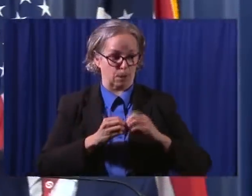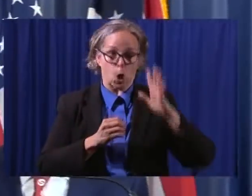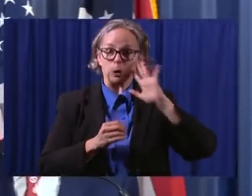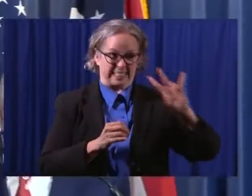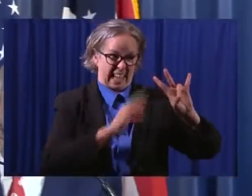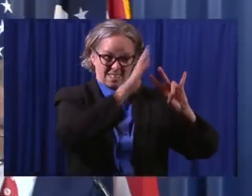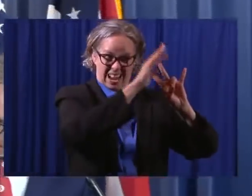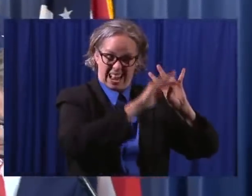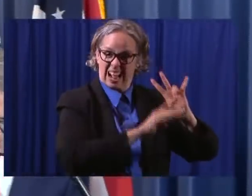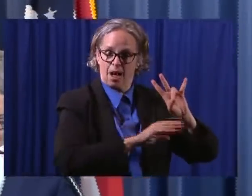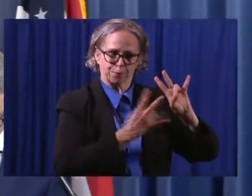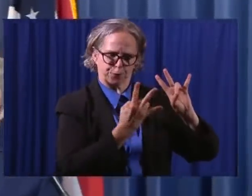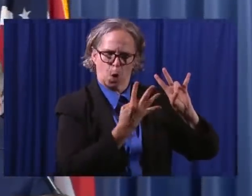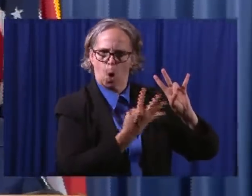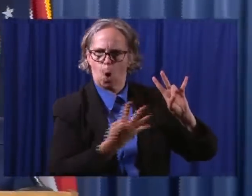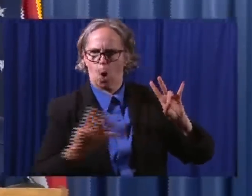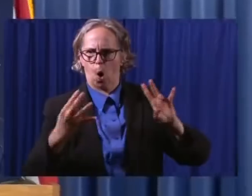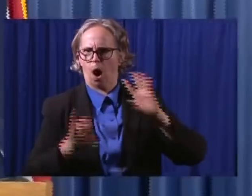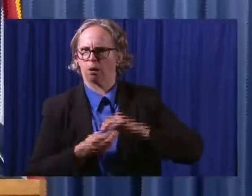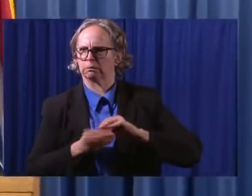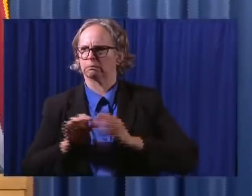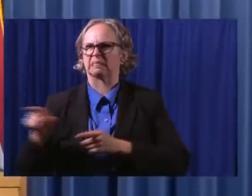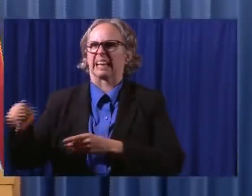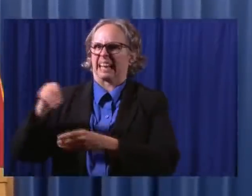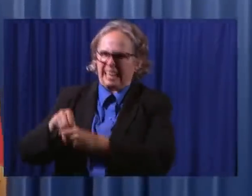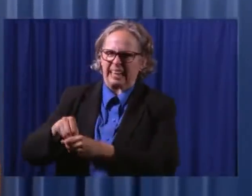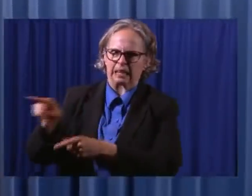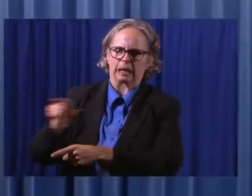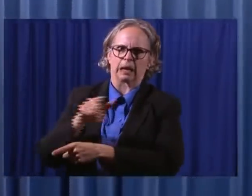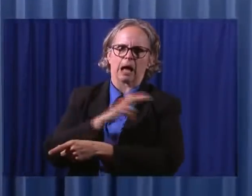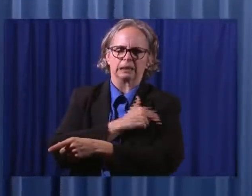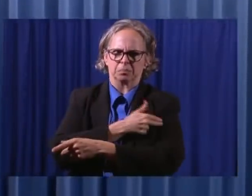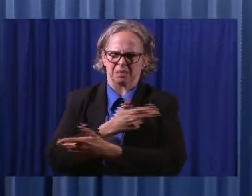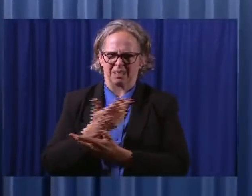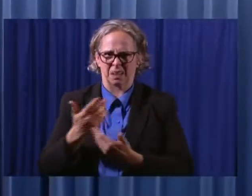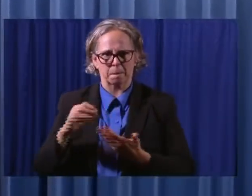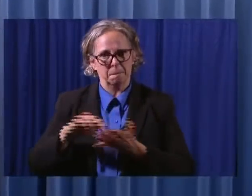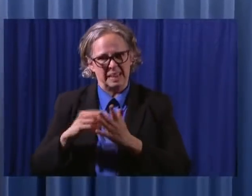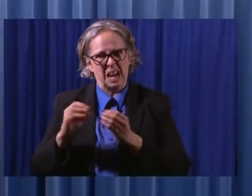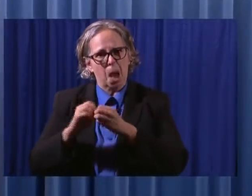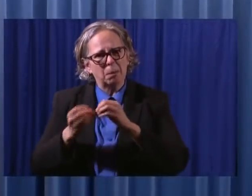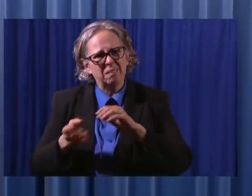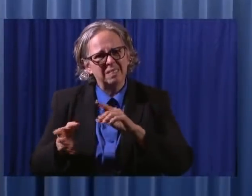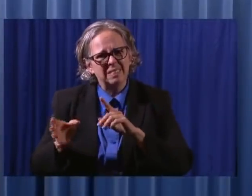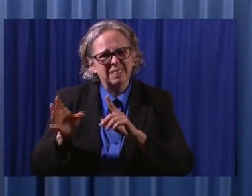FACILITIES. TRUMBULL COUNTY HAS NOW MET FOUR OUT OF THE SEVEN